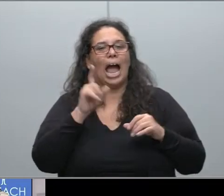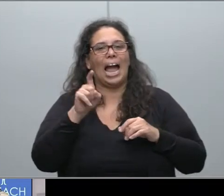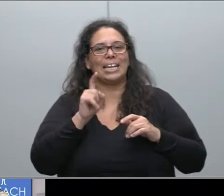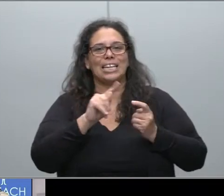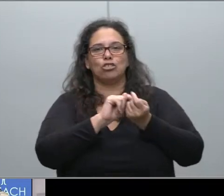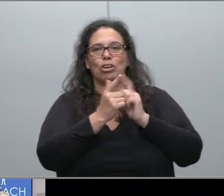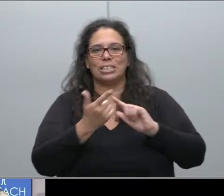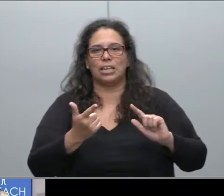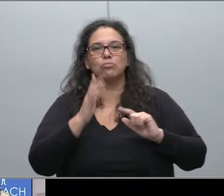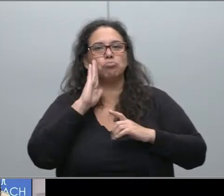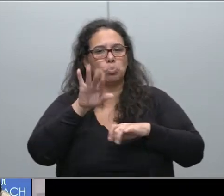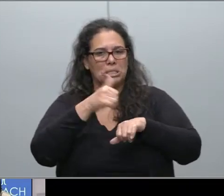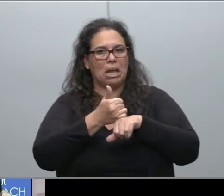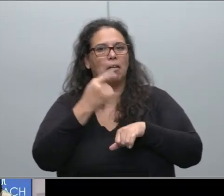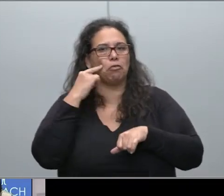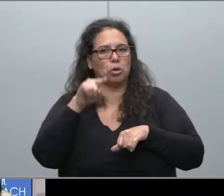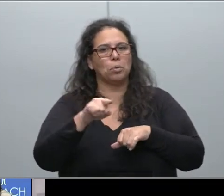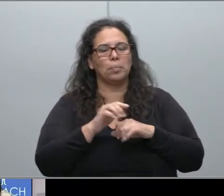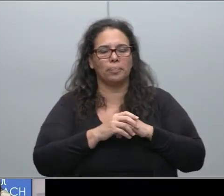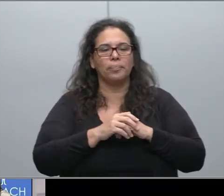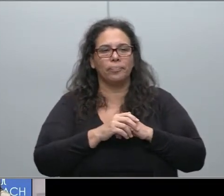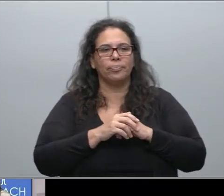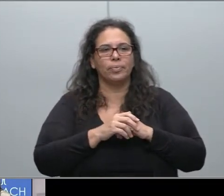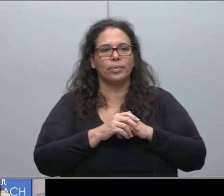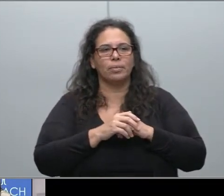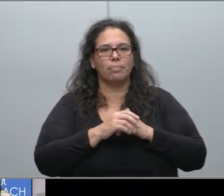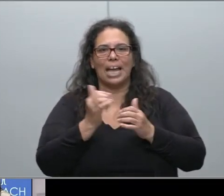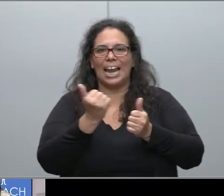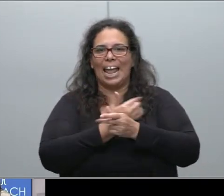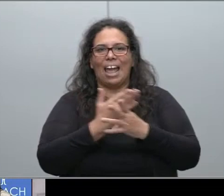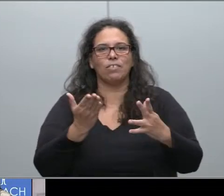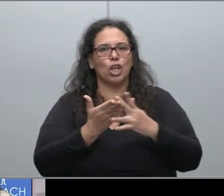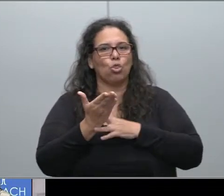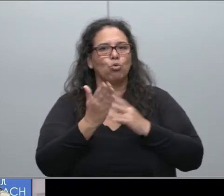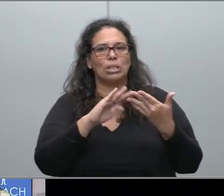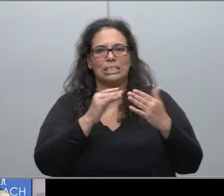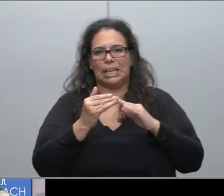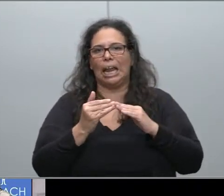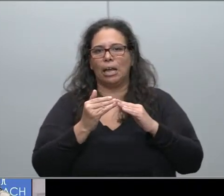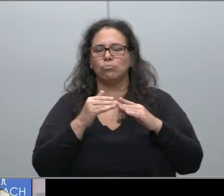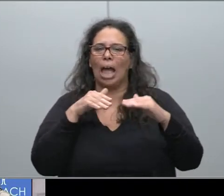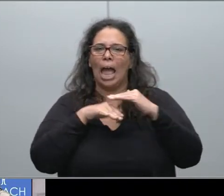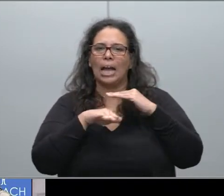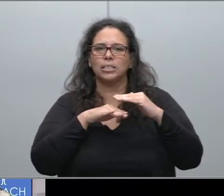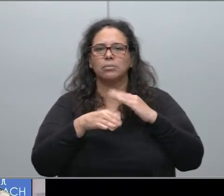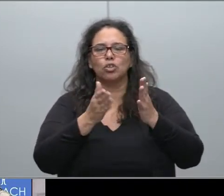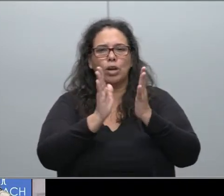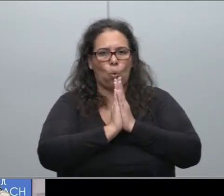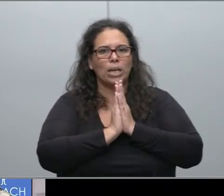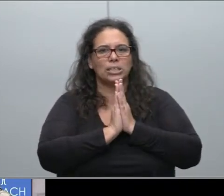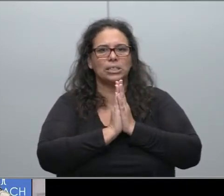Thank you, Media Services team over there, the translators and the interpreters.